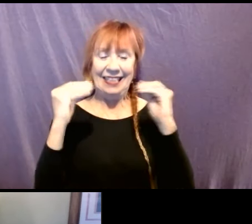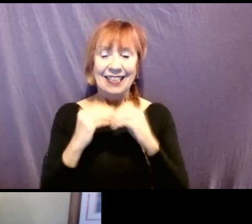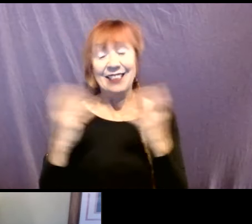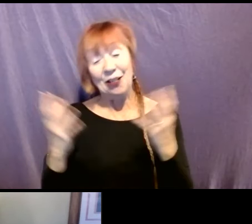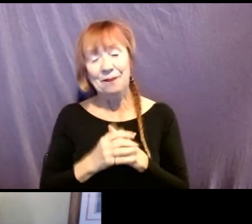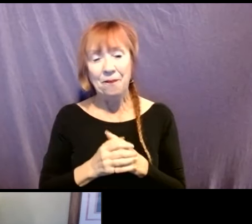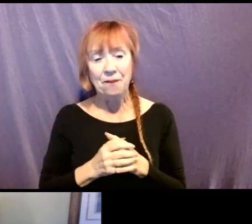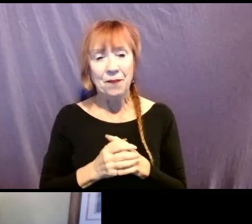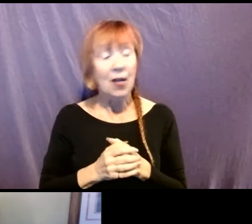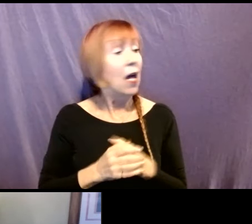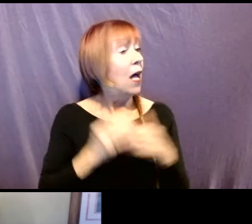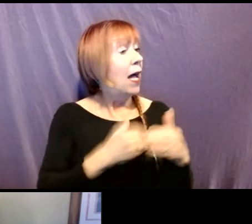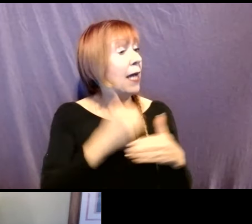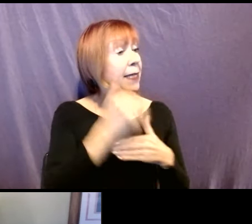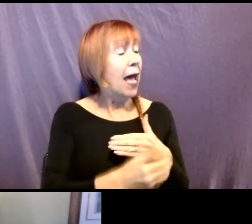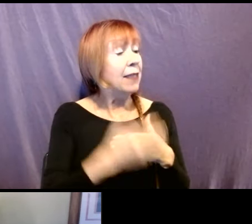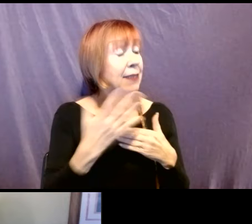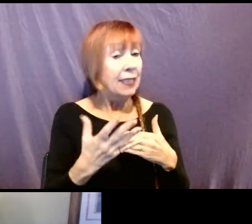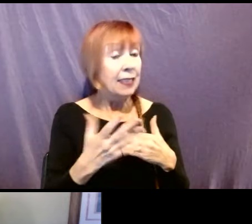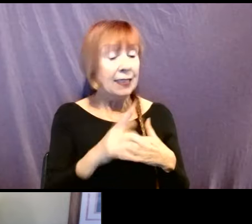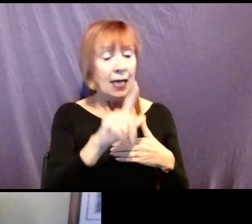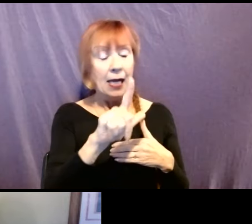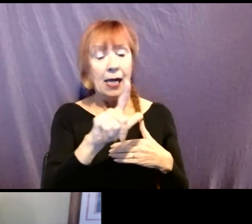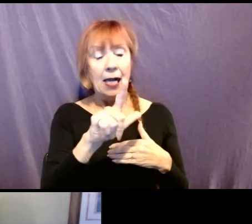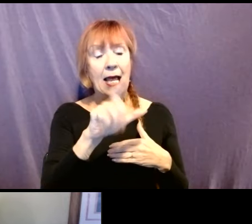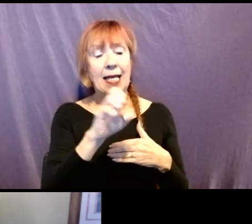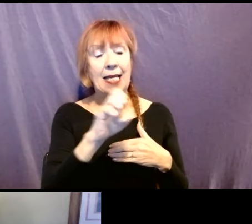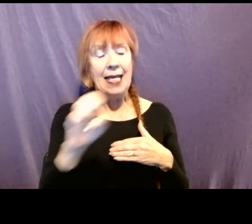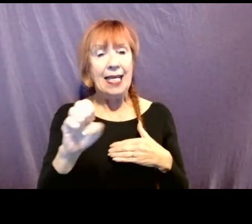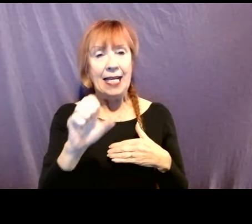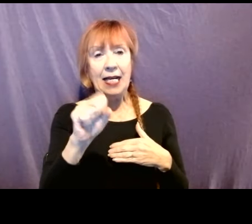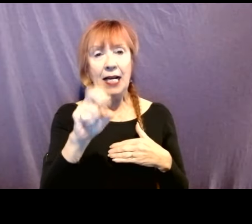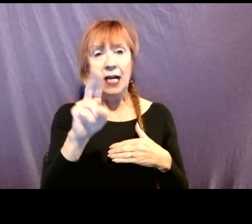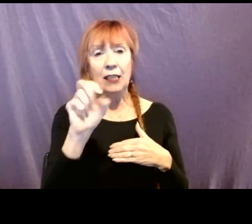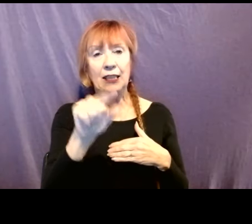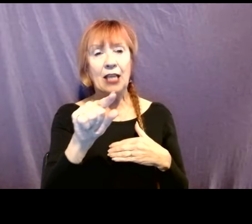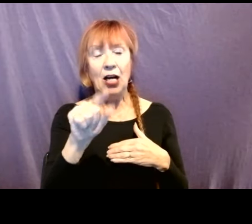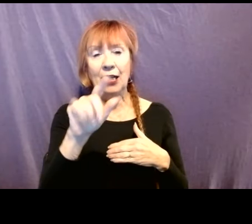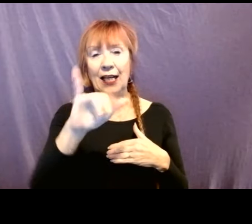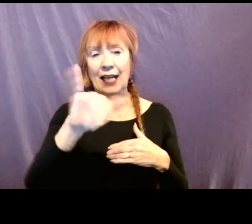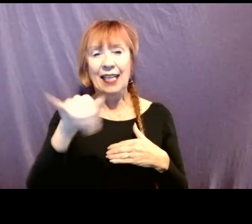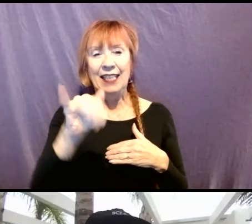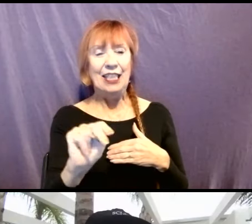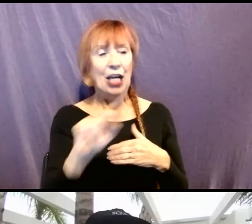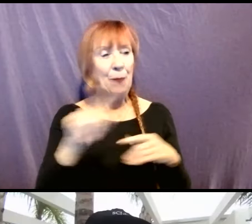Comin' up next is Lee Sung Jin, but you can call him Sonny. Come on into the room.